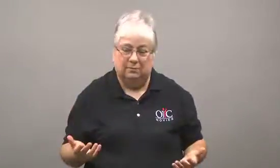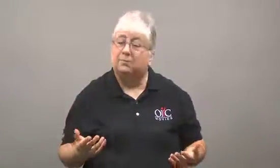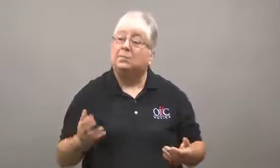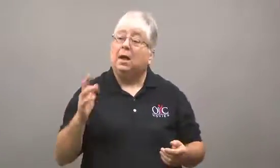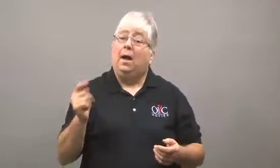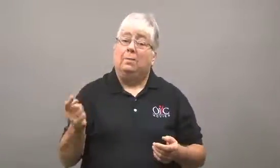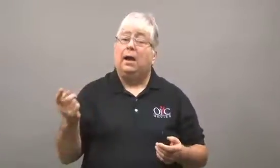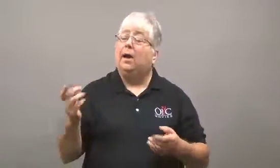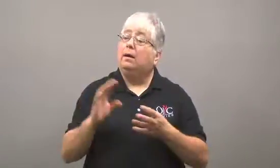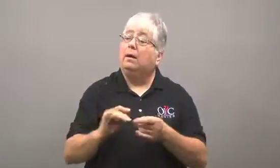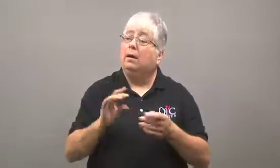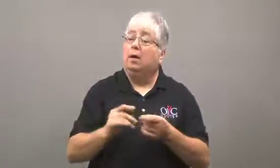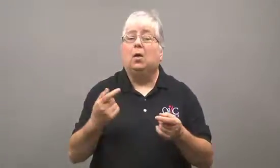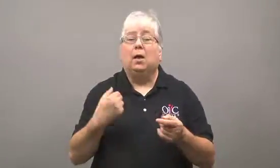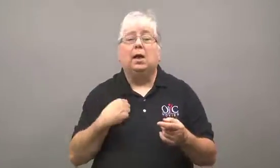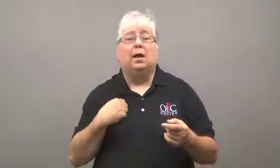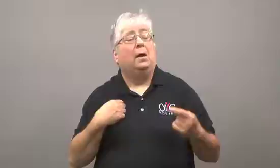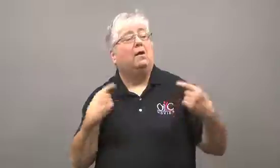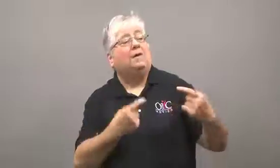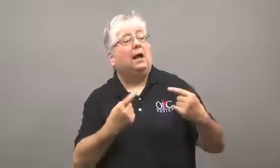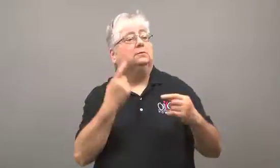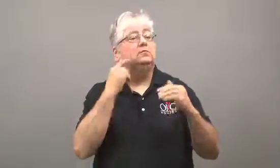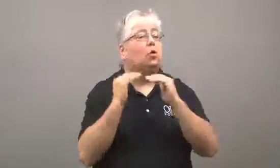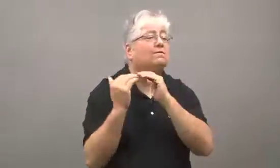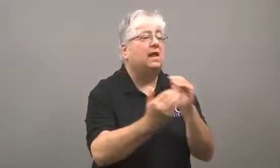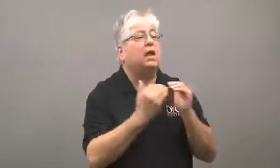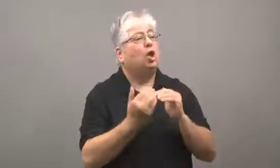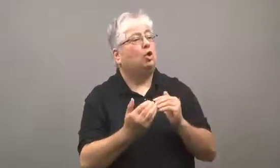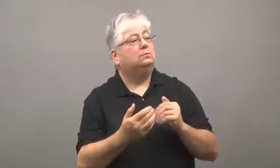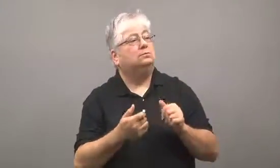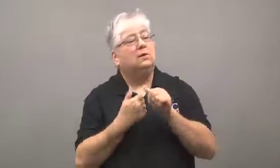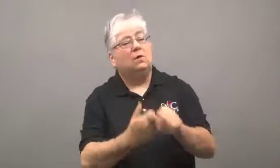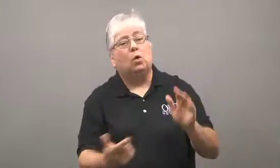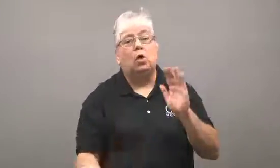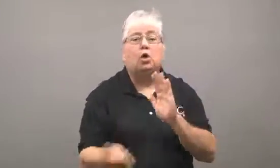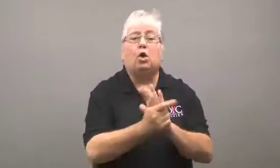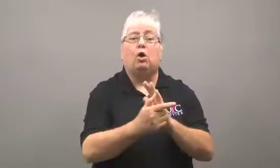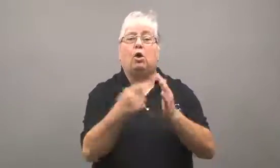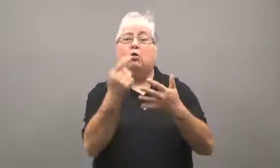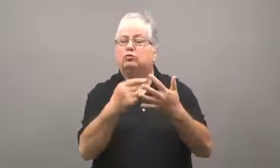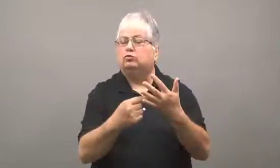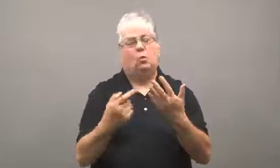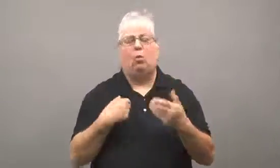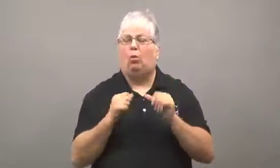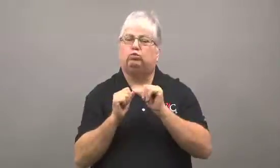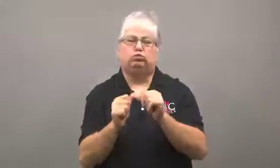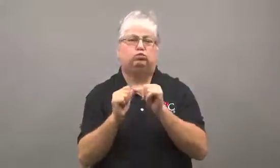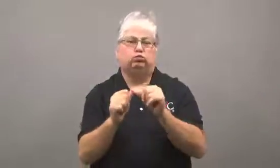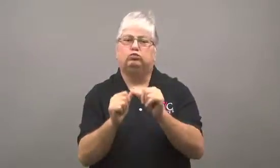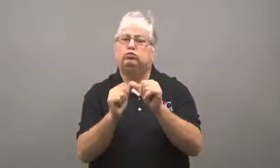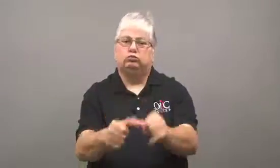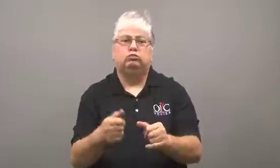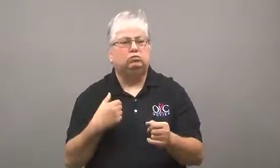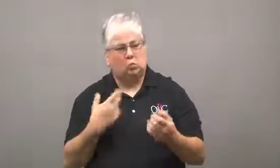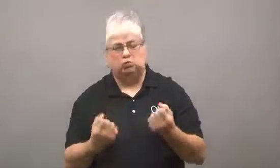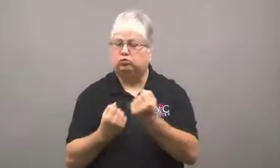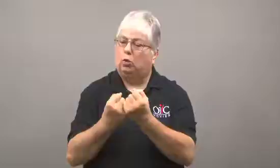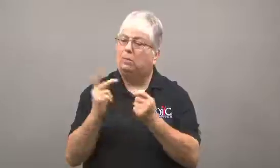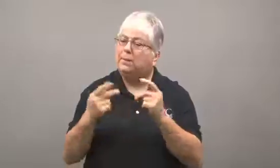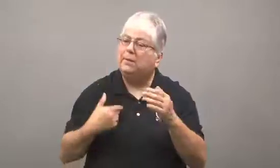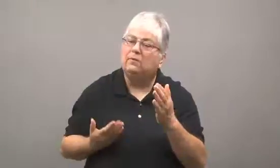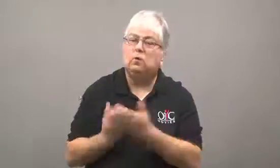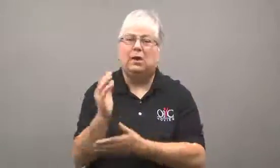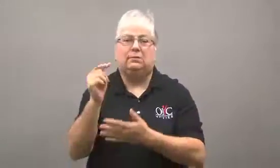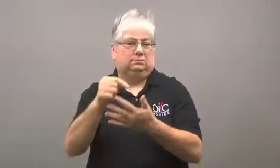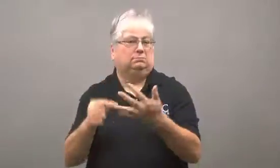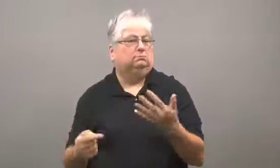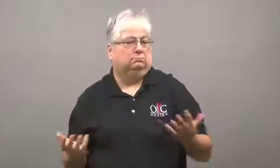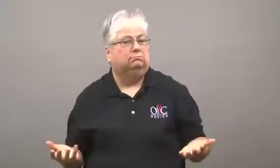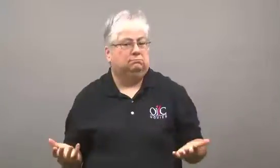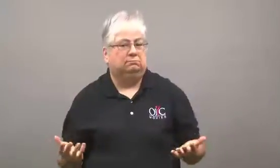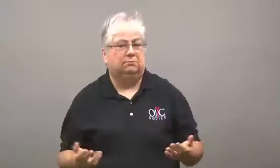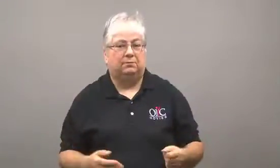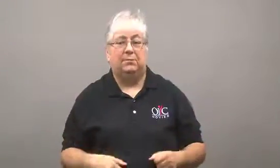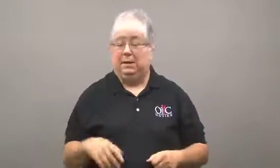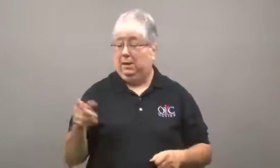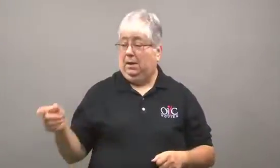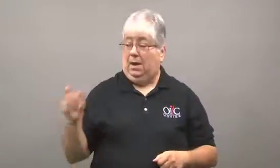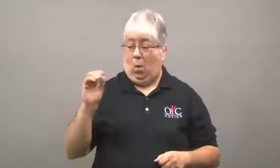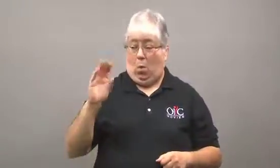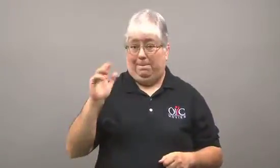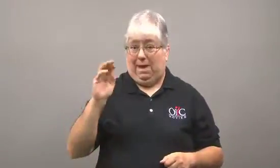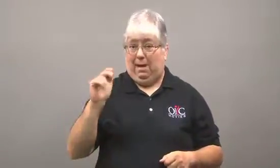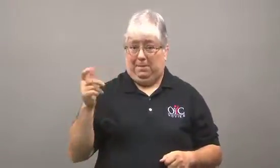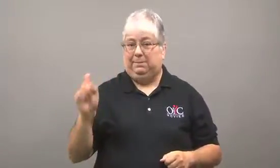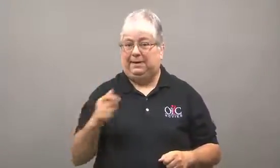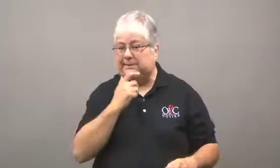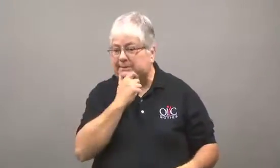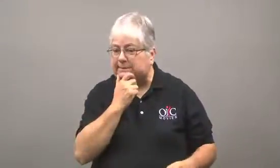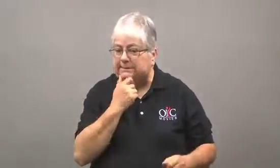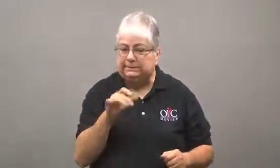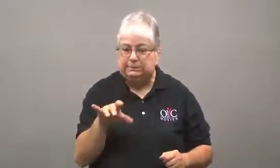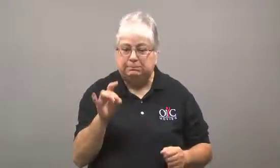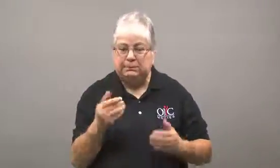He said he would continue to fight for justice, the law and civil rights.